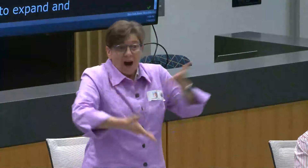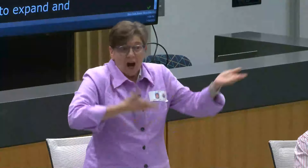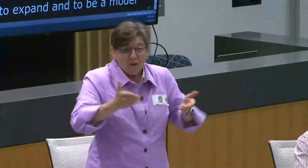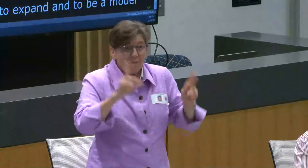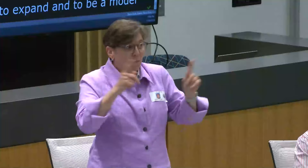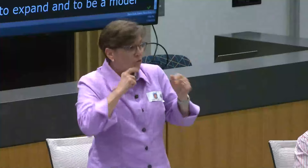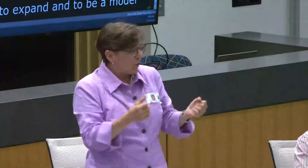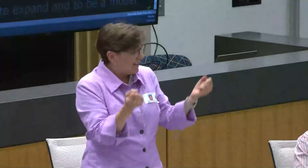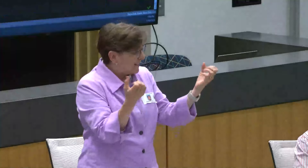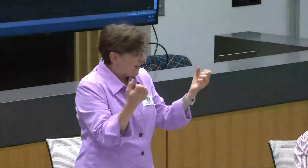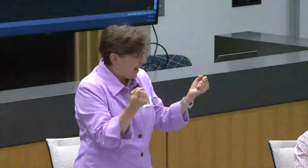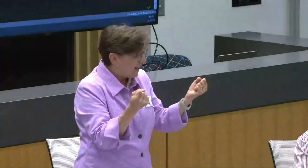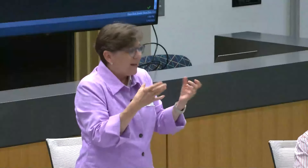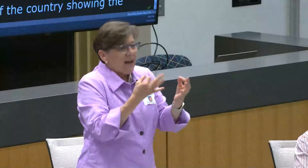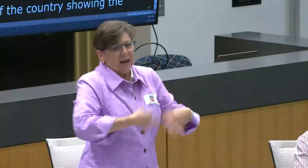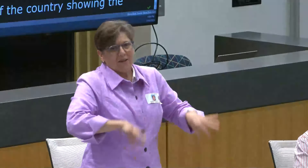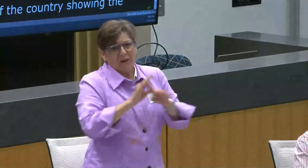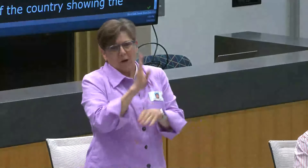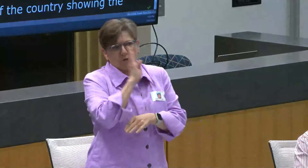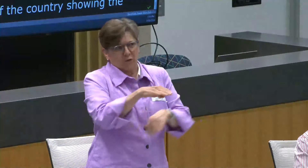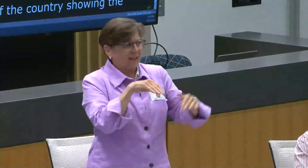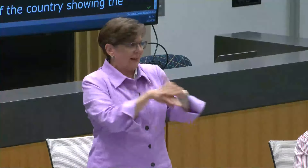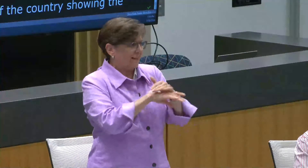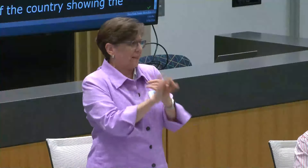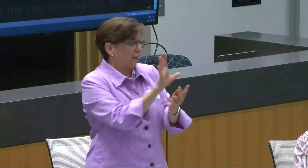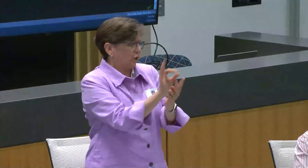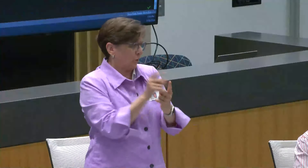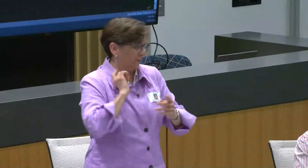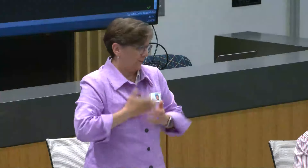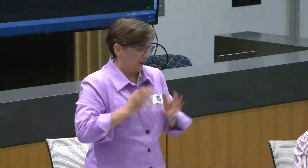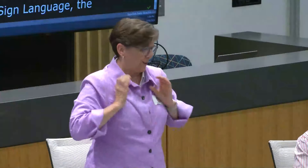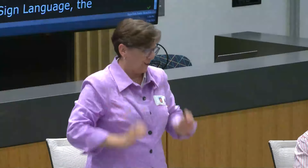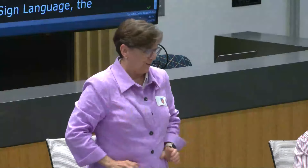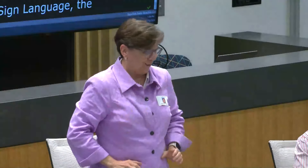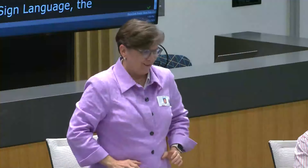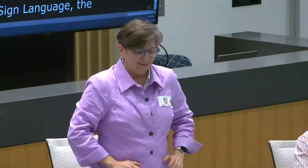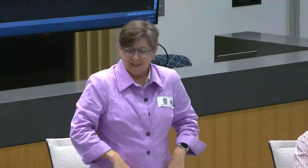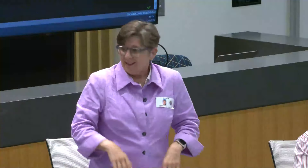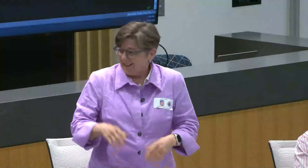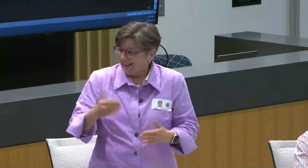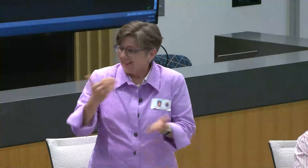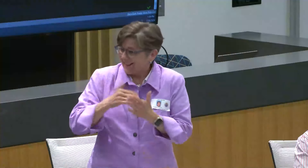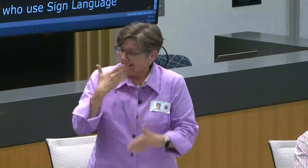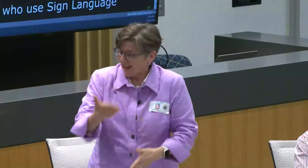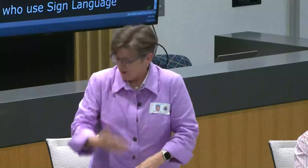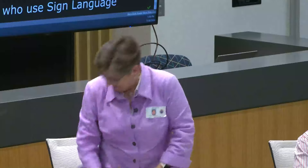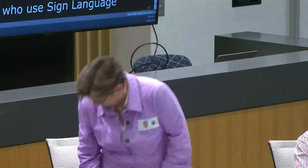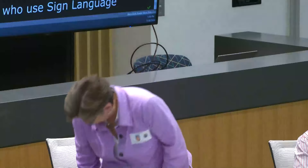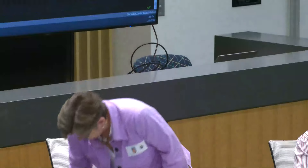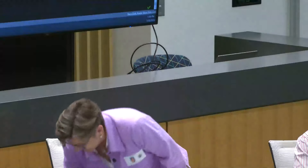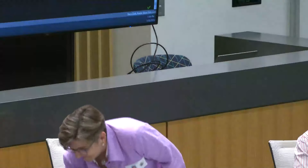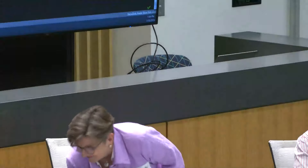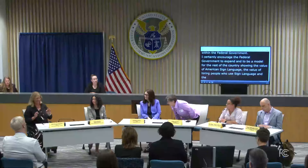PATHWAYS SO THAT DEAF PEOPLE CAN THRIVE WITHIN THE FEDERAL GOVERNMENT. I CERTAINLY ENCOURAGE THE FEDERAL GOVERNMENT TO EXPAND AND TO BE A MODEL FOR THE